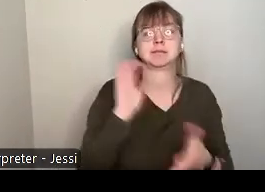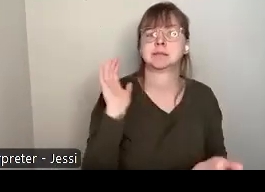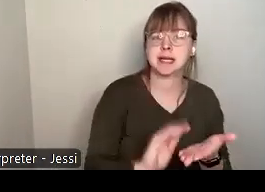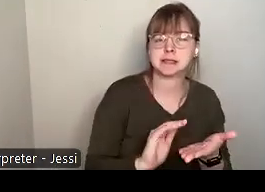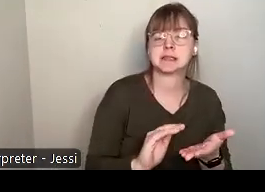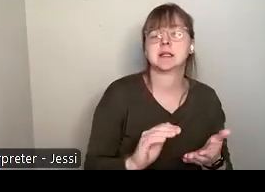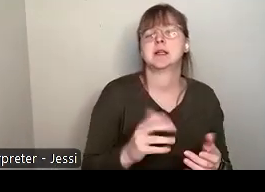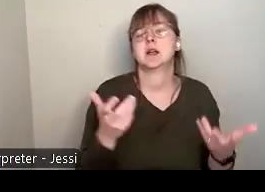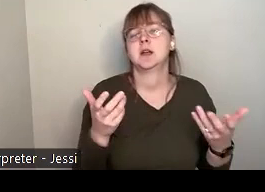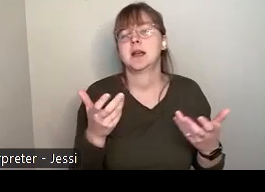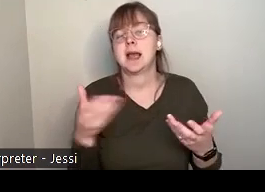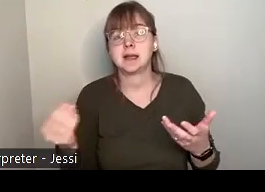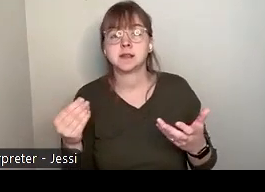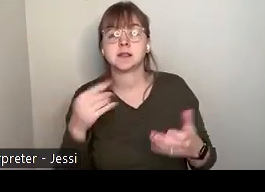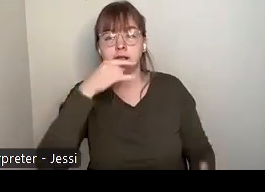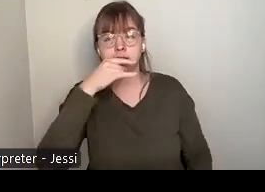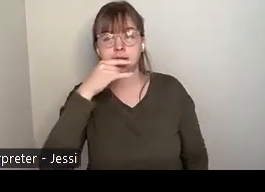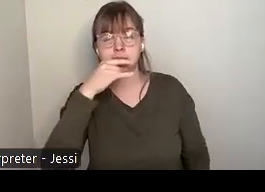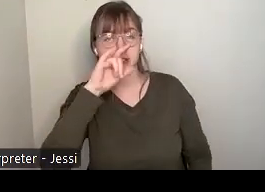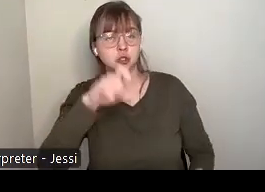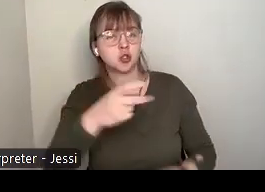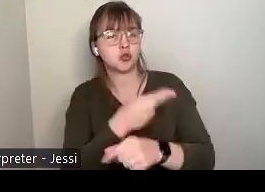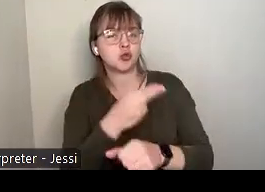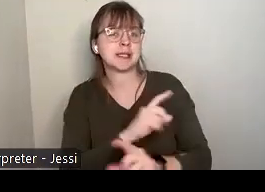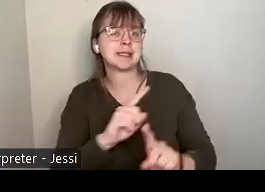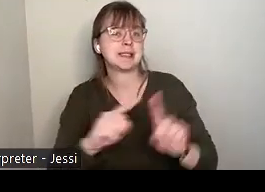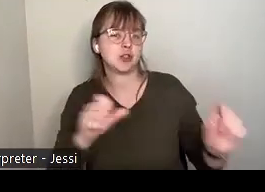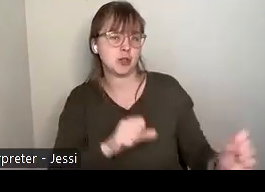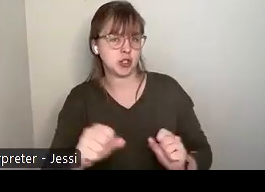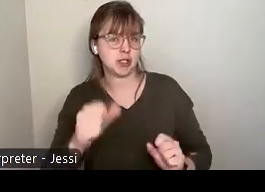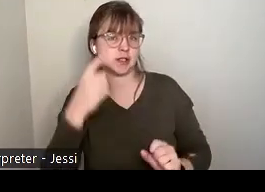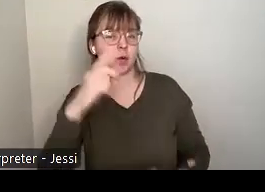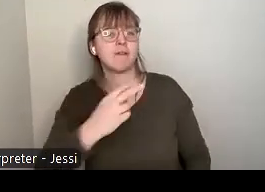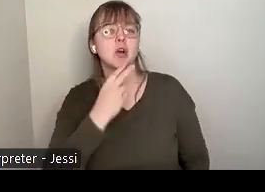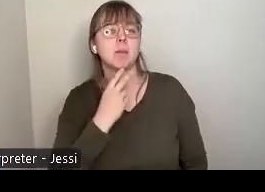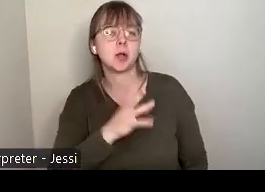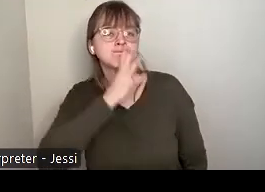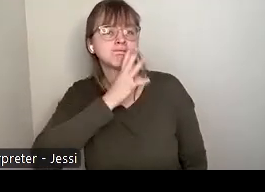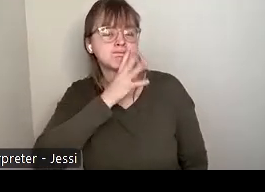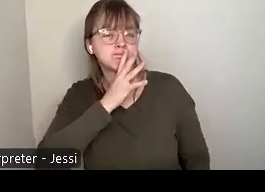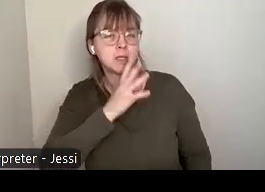child using appropriate alternative strategies um like verbal or non-verbal communication